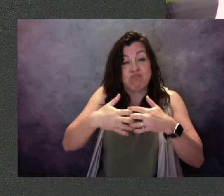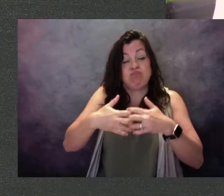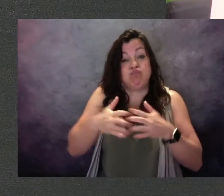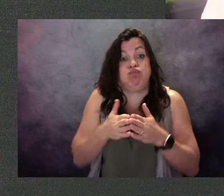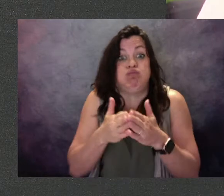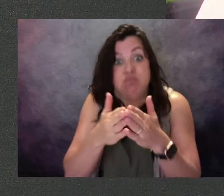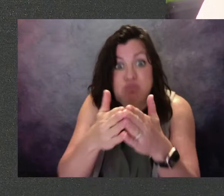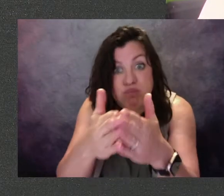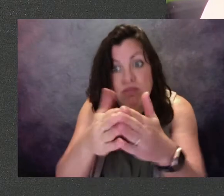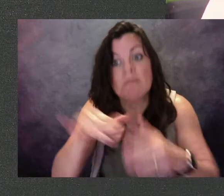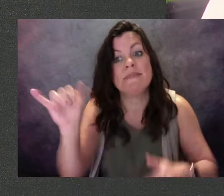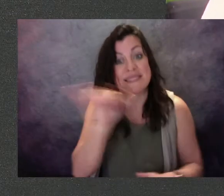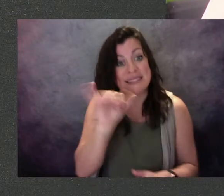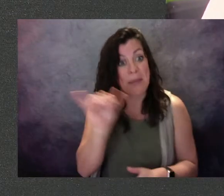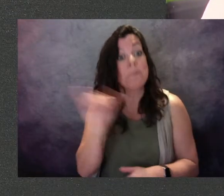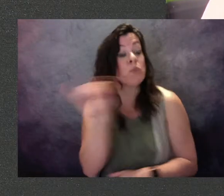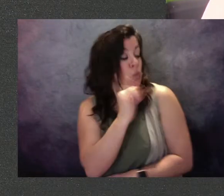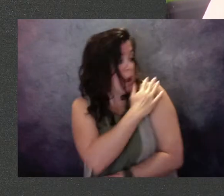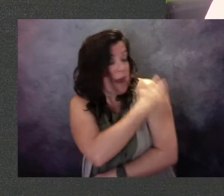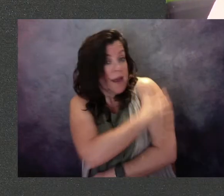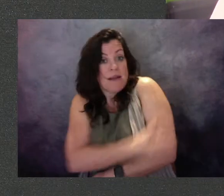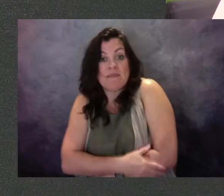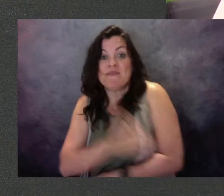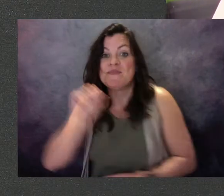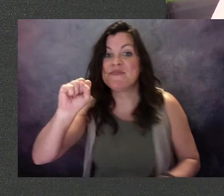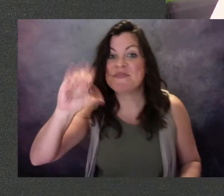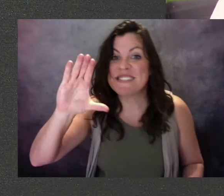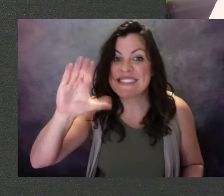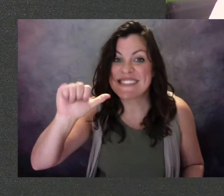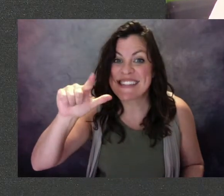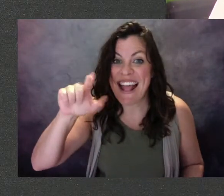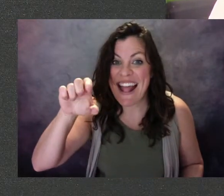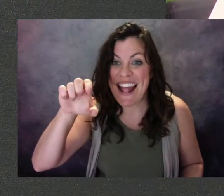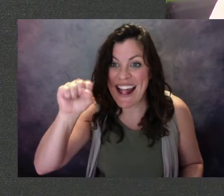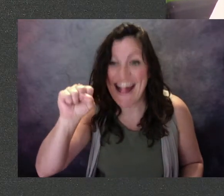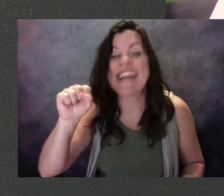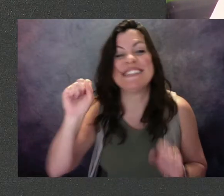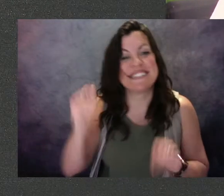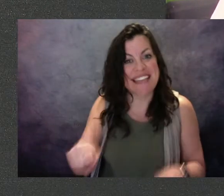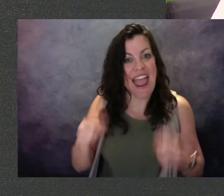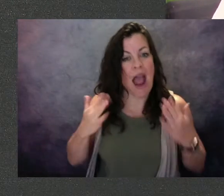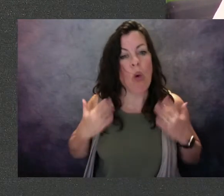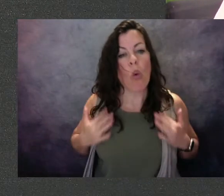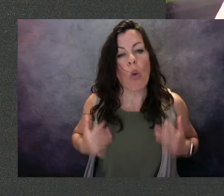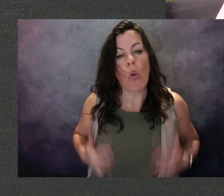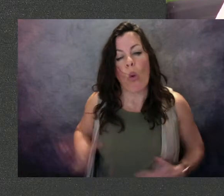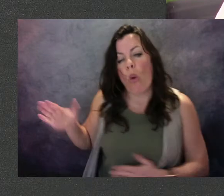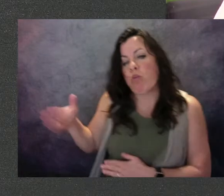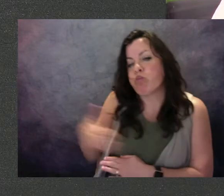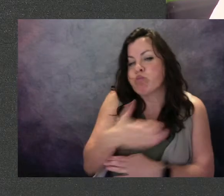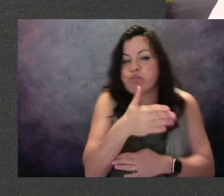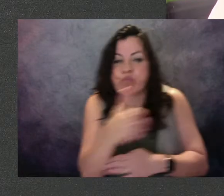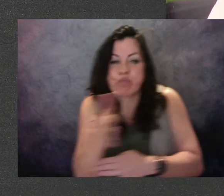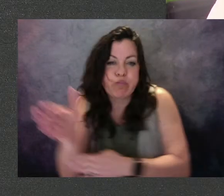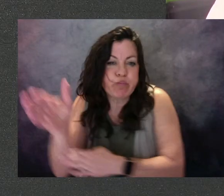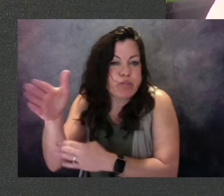which make them glide through the water very, very smoothly. And it protects them from predator, other predator fish.